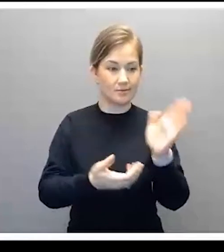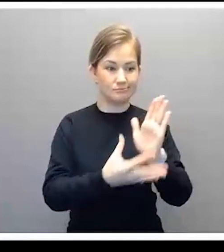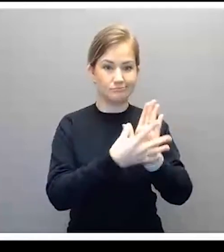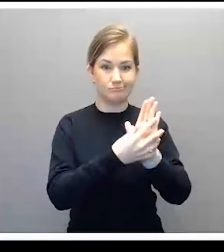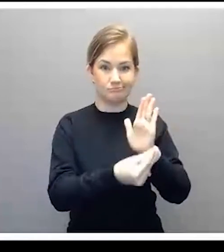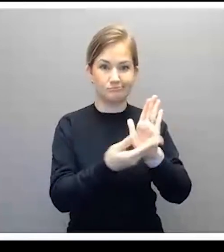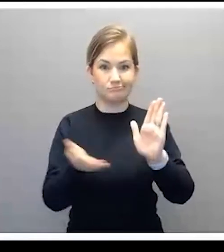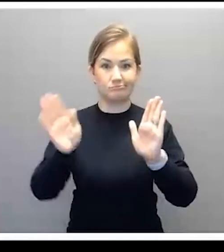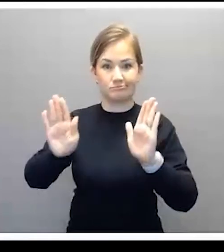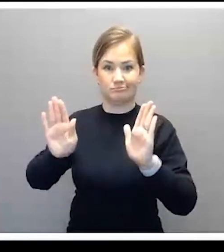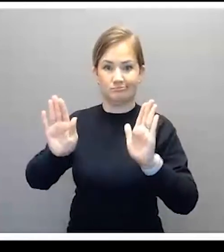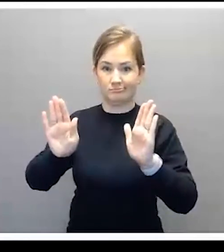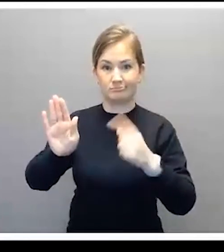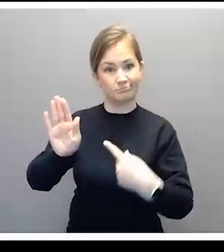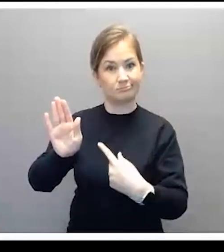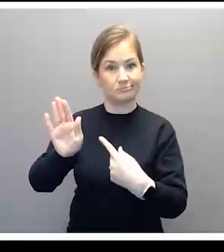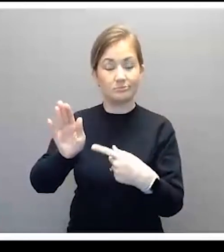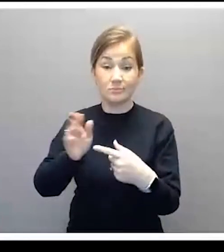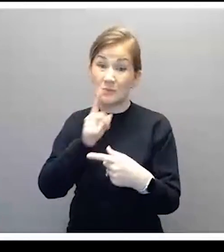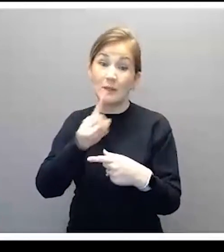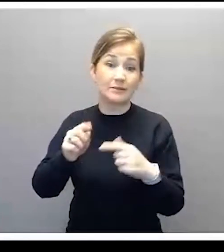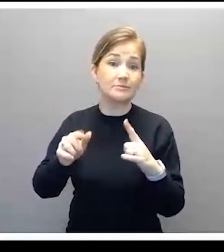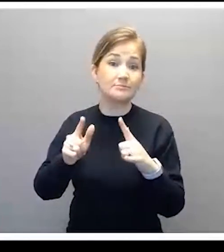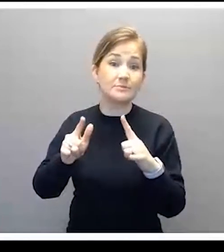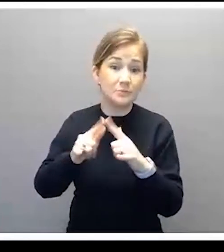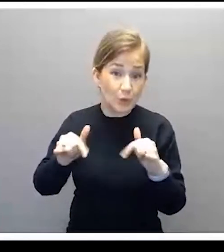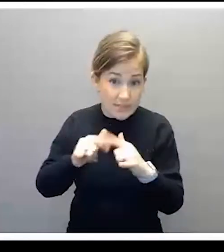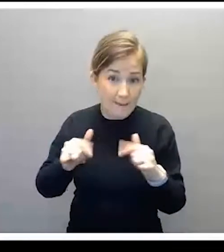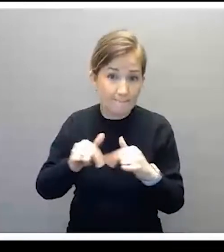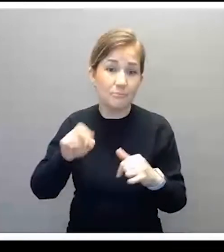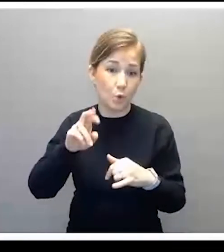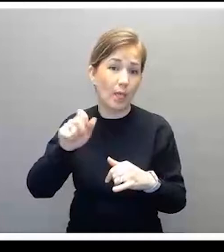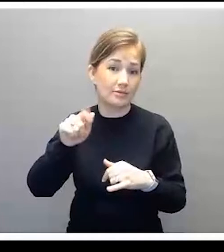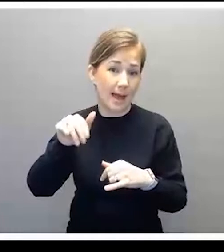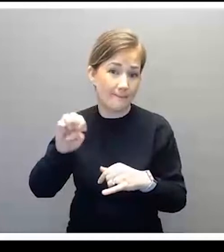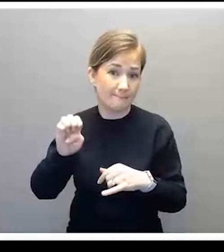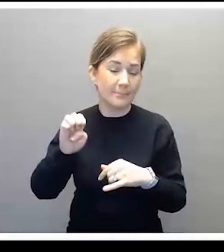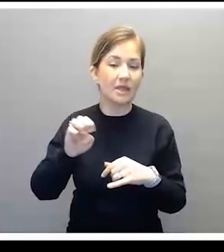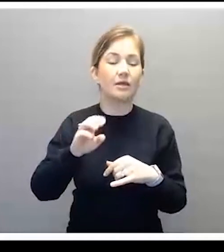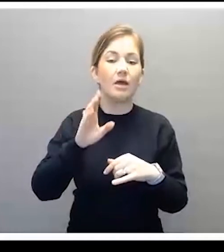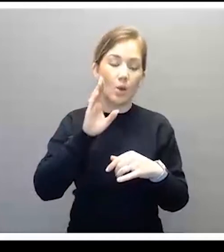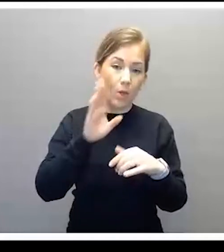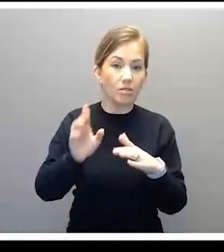and kinda near real-time, right? It's gonna replicate a copy of your data